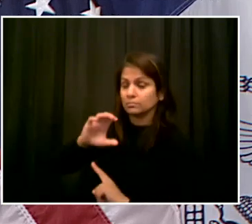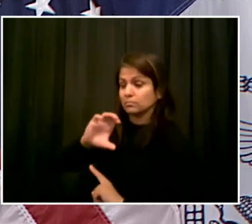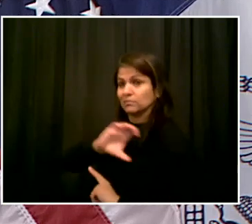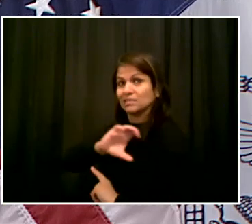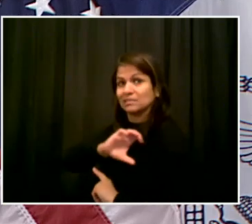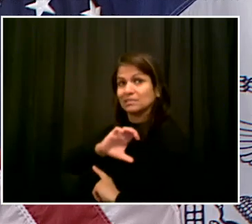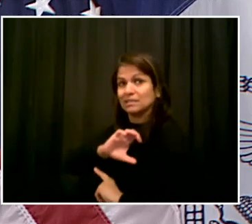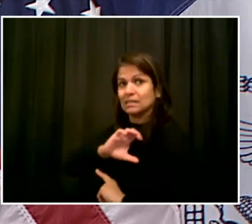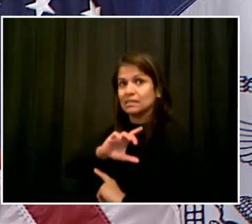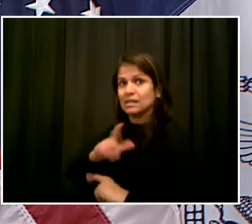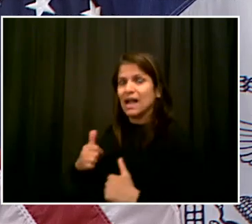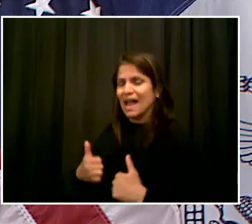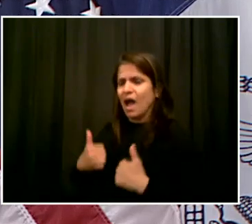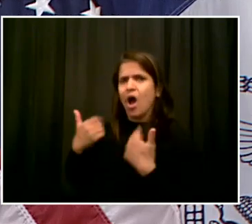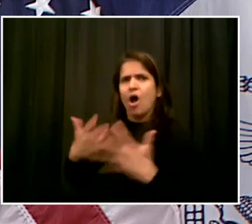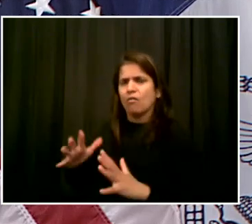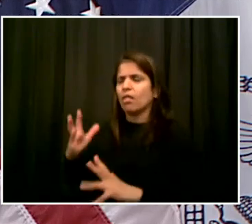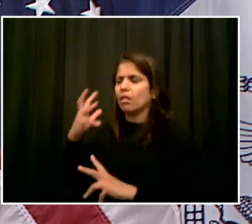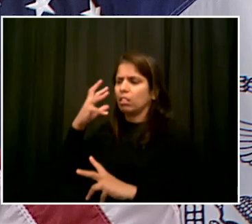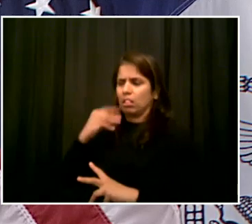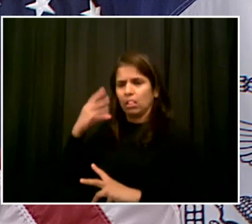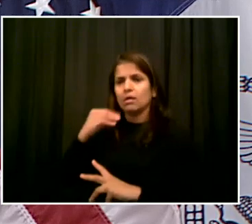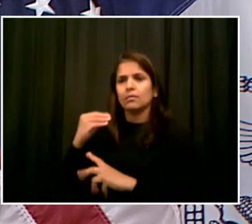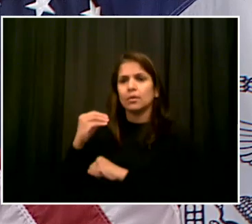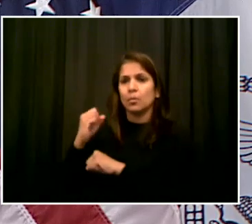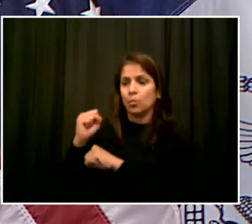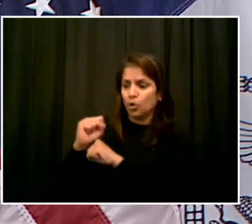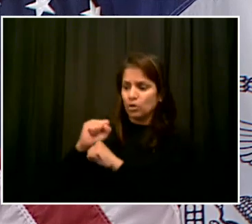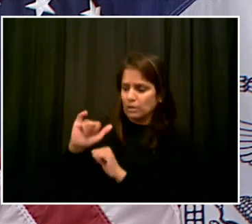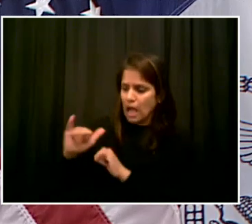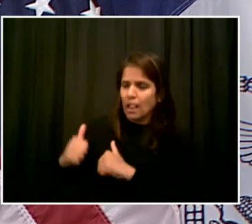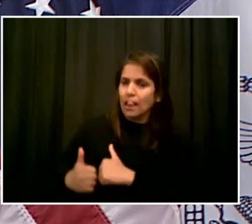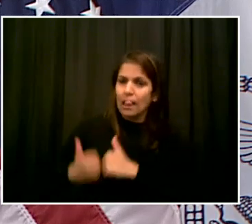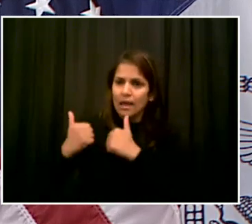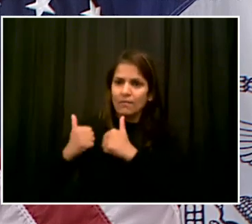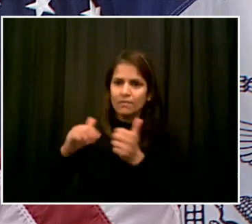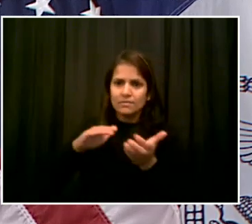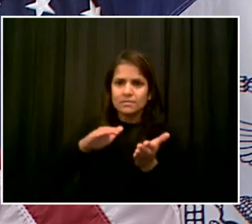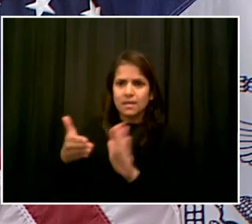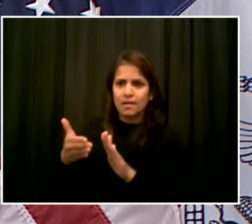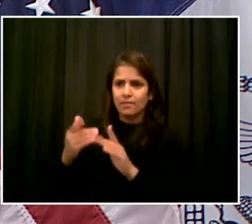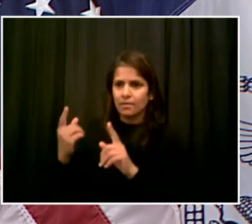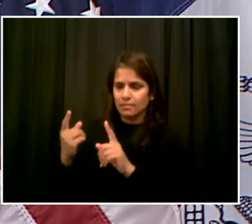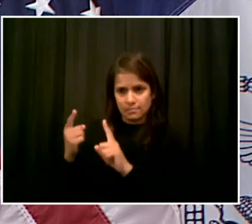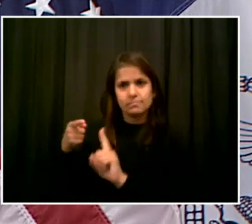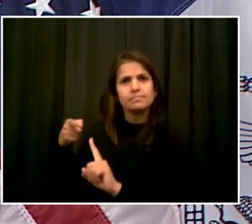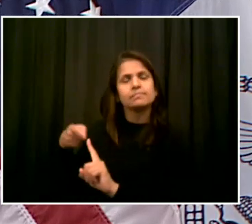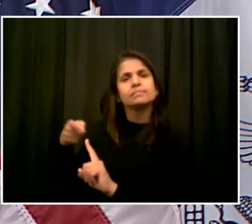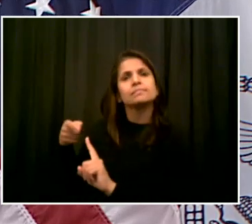DEATH STRUGGLE AS PART OF THEIR WORK AND I DO NOT WANT TO SEE ANY OFFICERS HARMED IF THEY